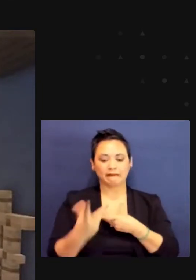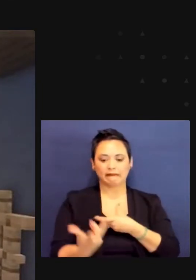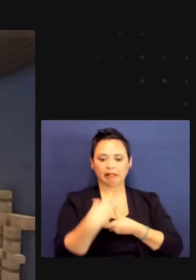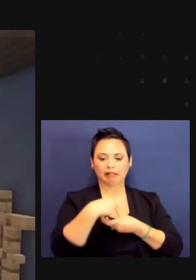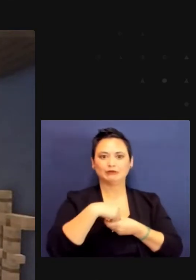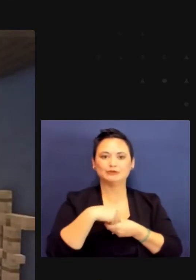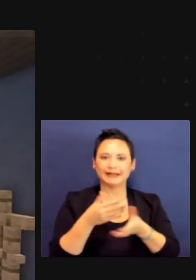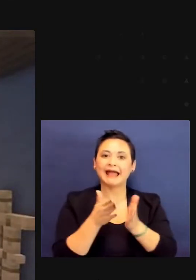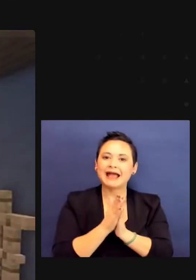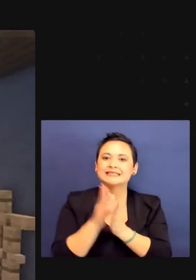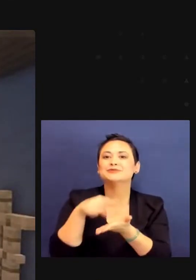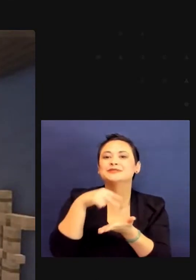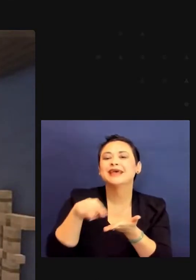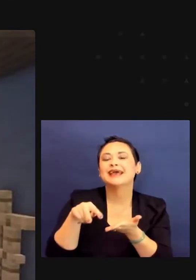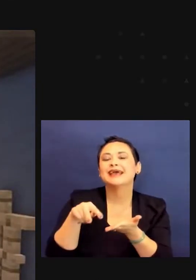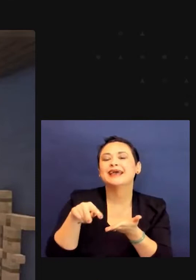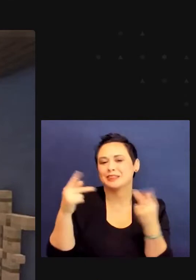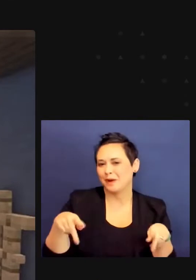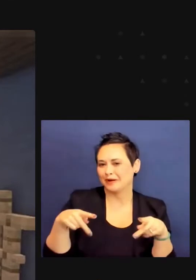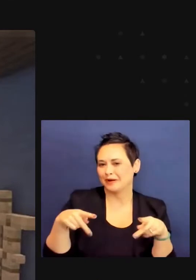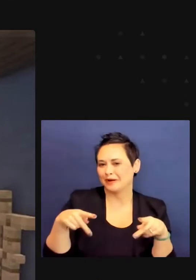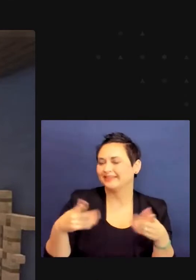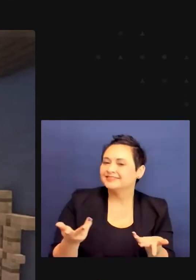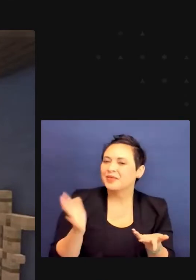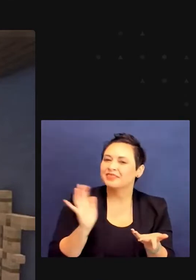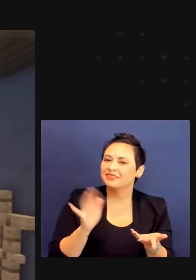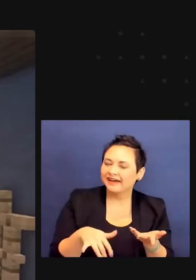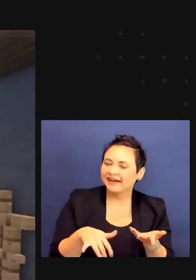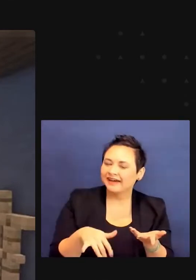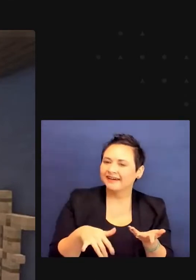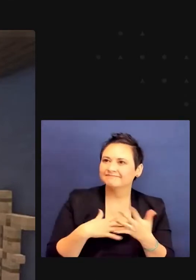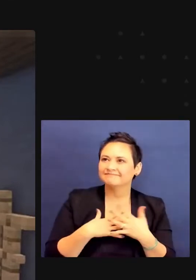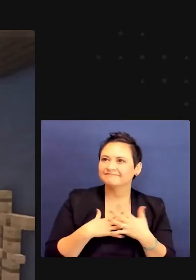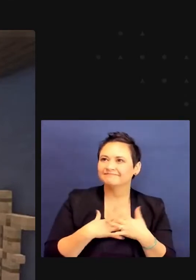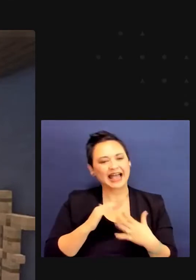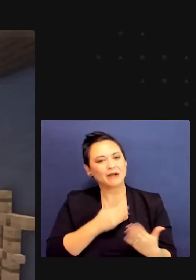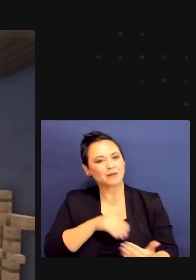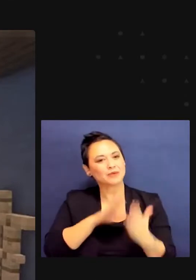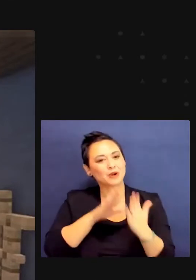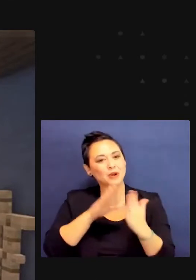That's kind of the approach that we've taken at Mojang, is really focusing on creating a culture of inclusion